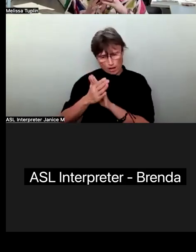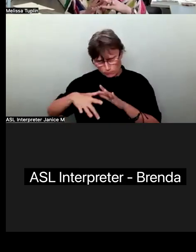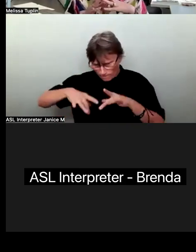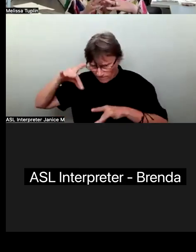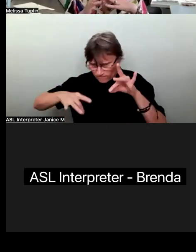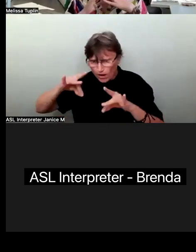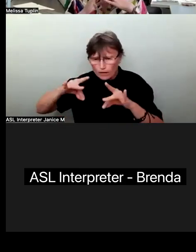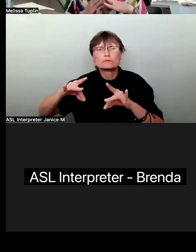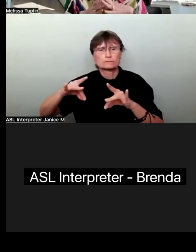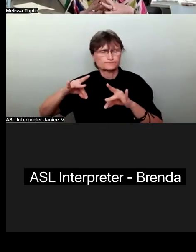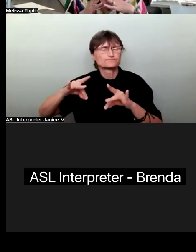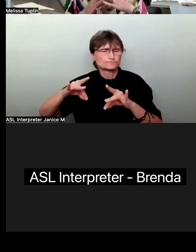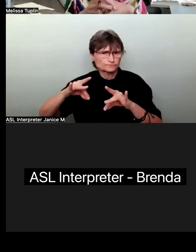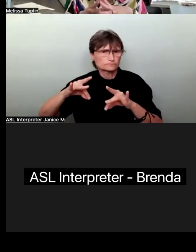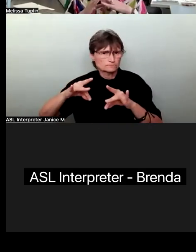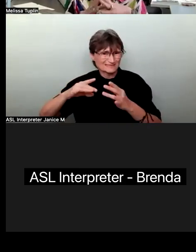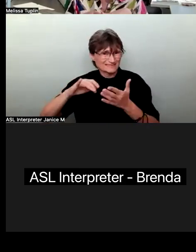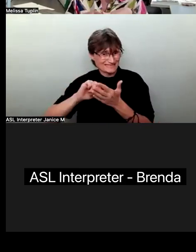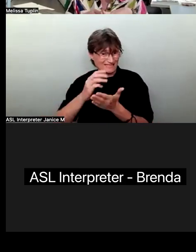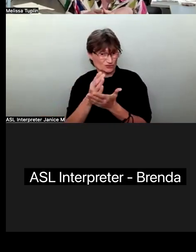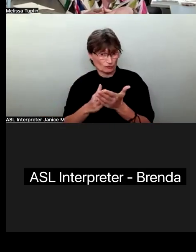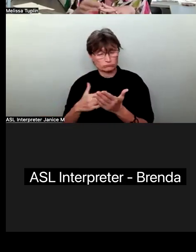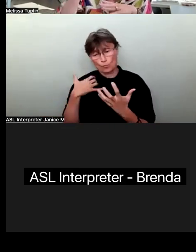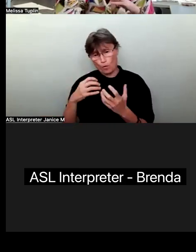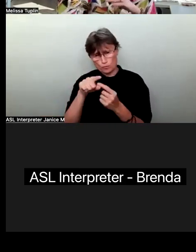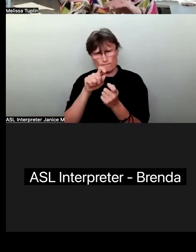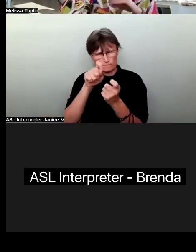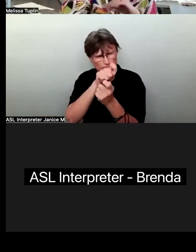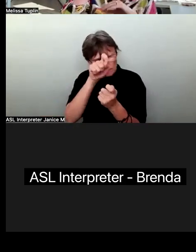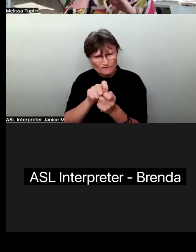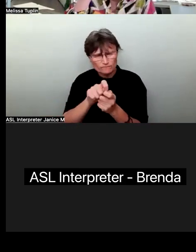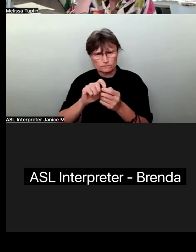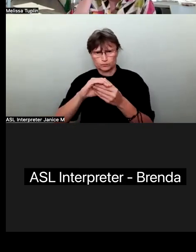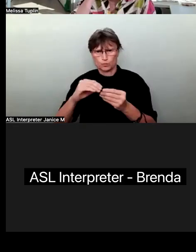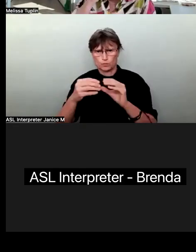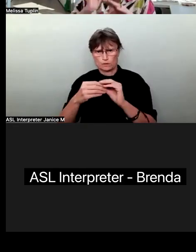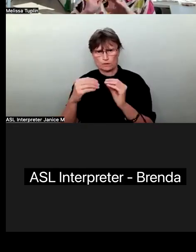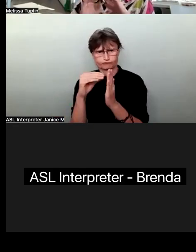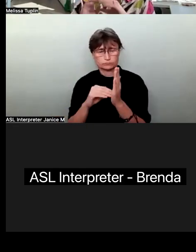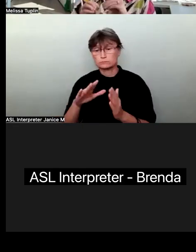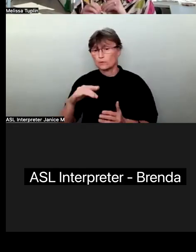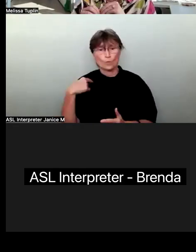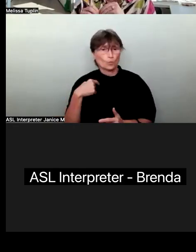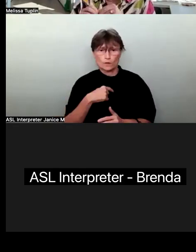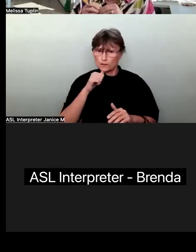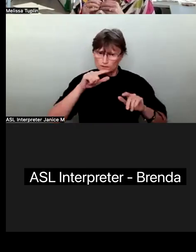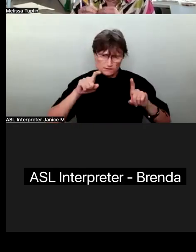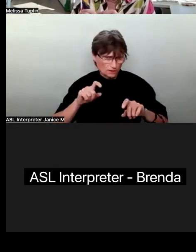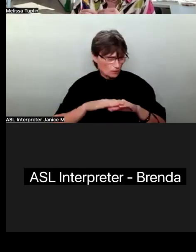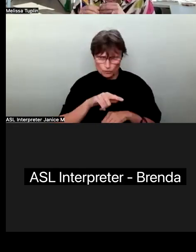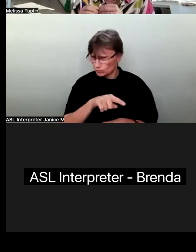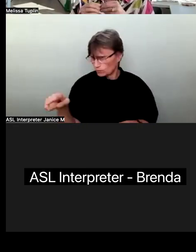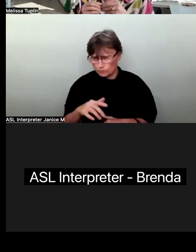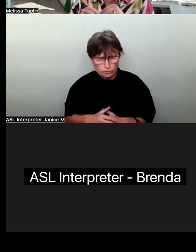we recommend being very, very specific. This is not a test. We are not asking you to list every